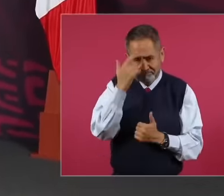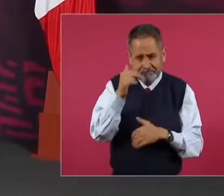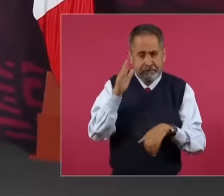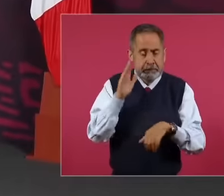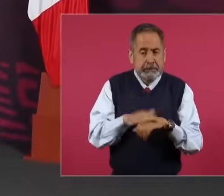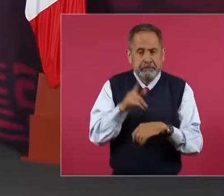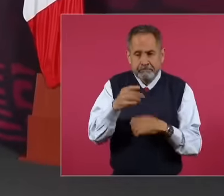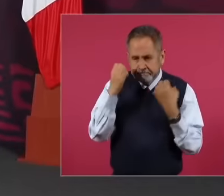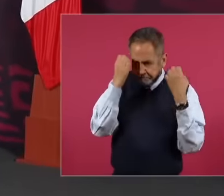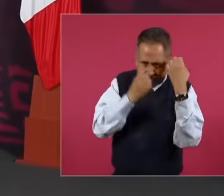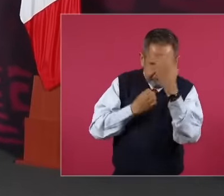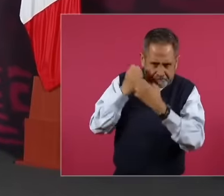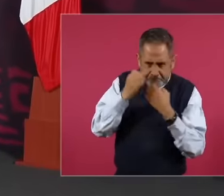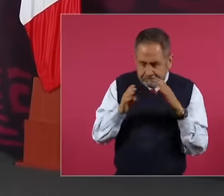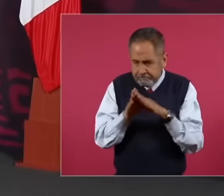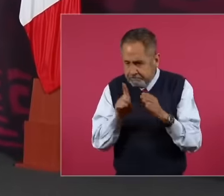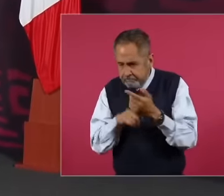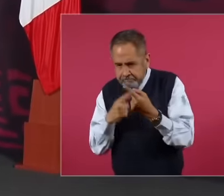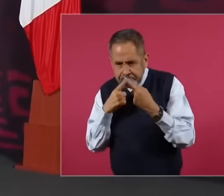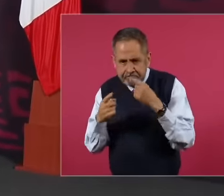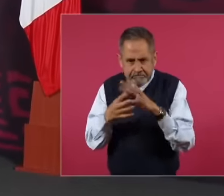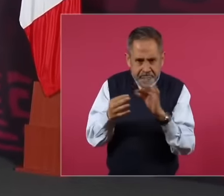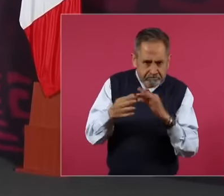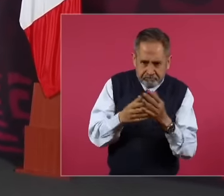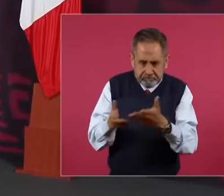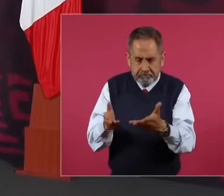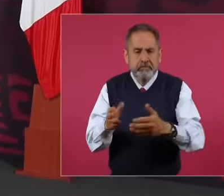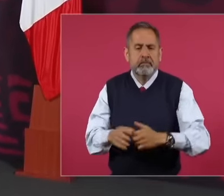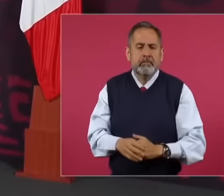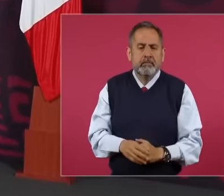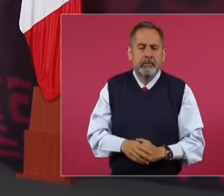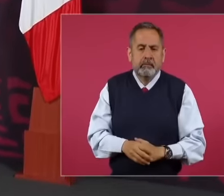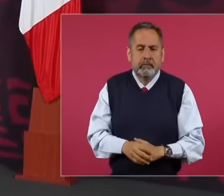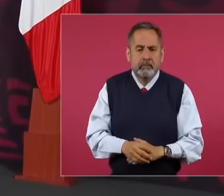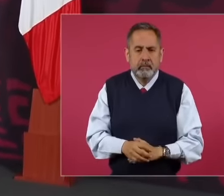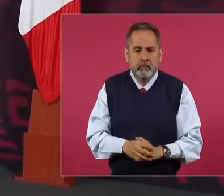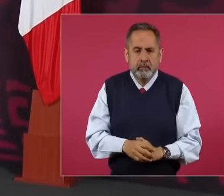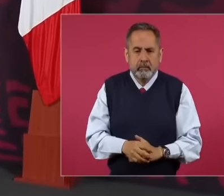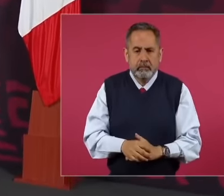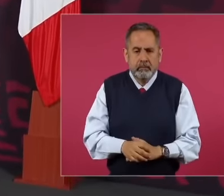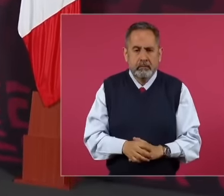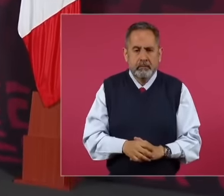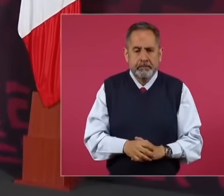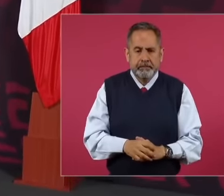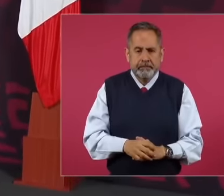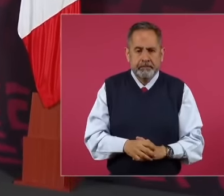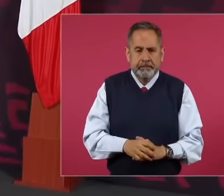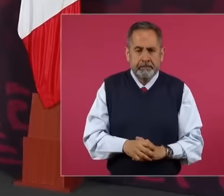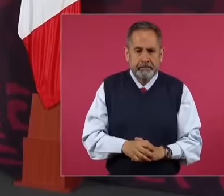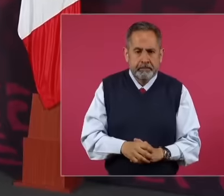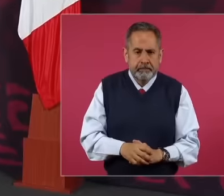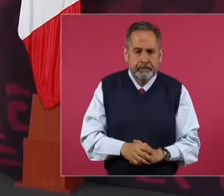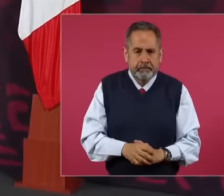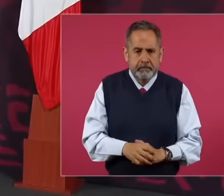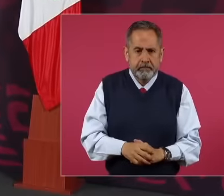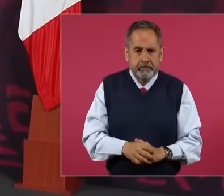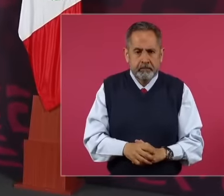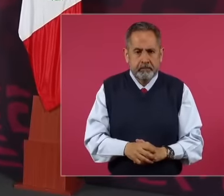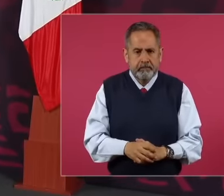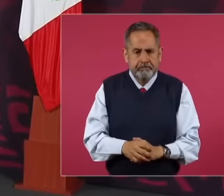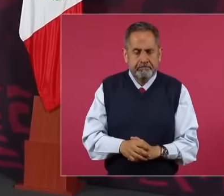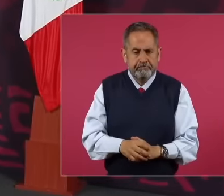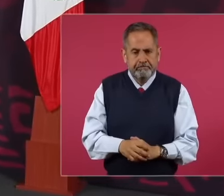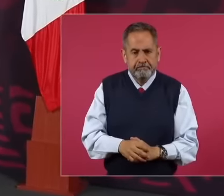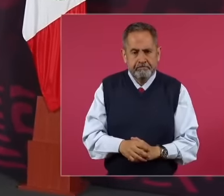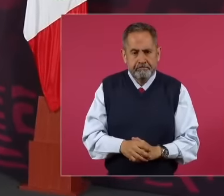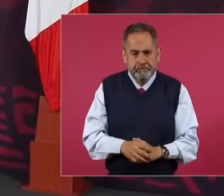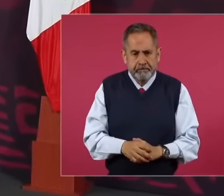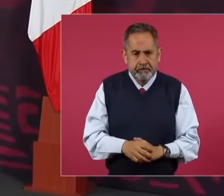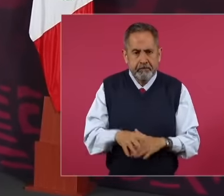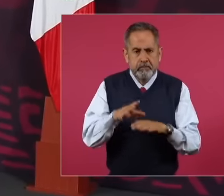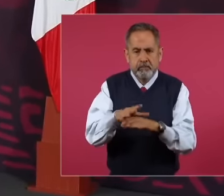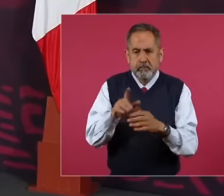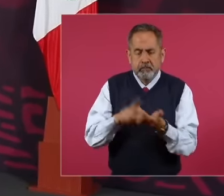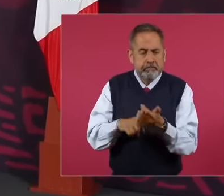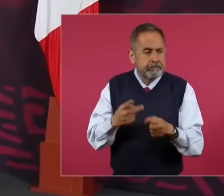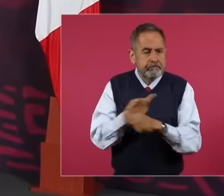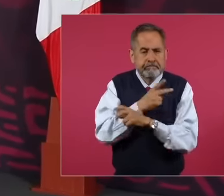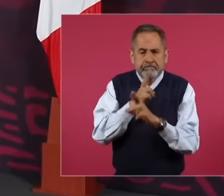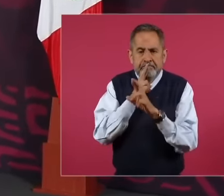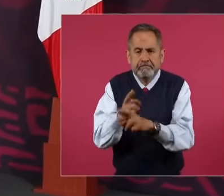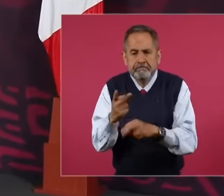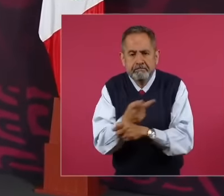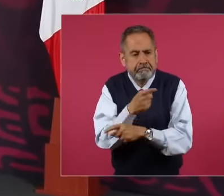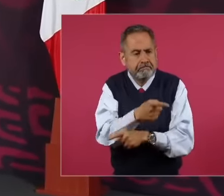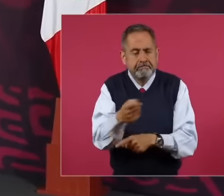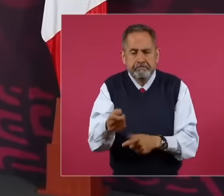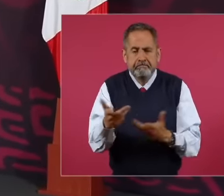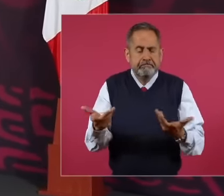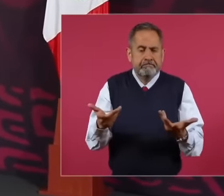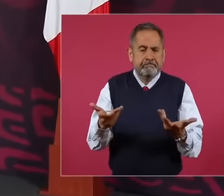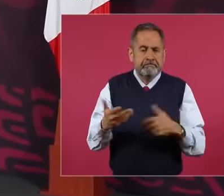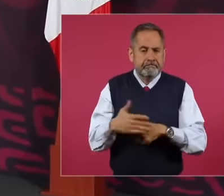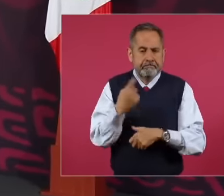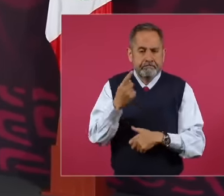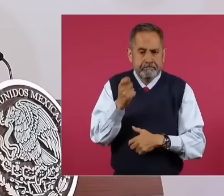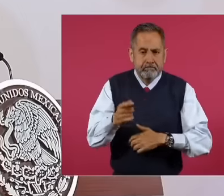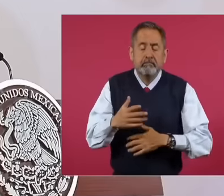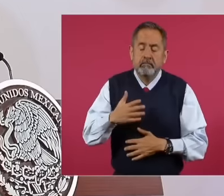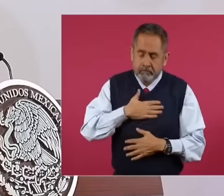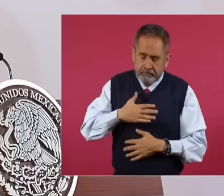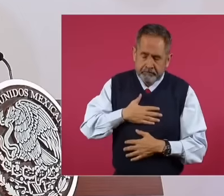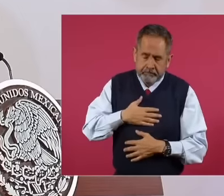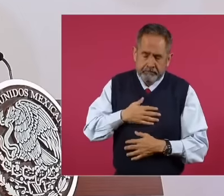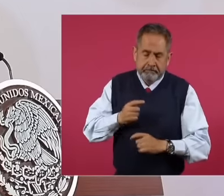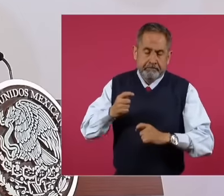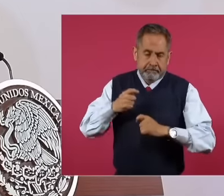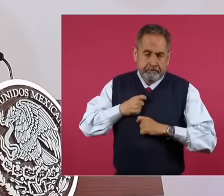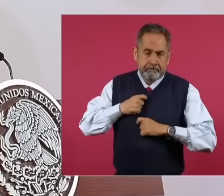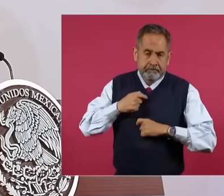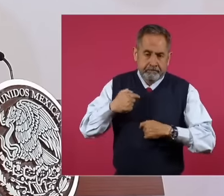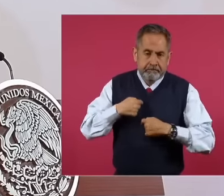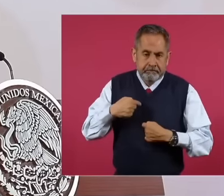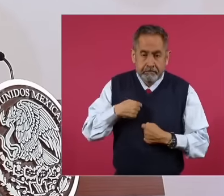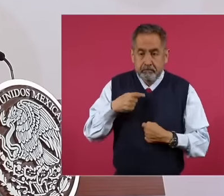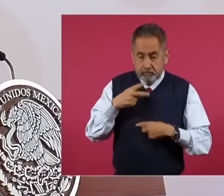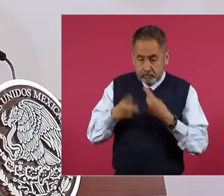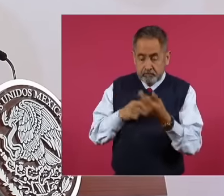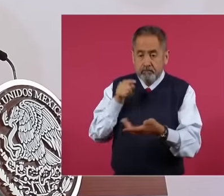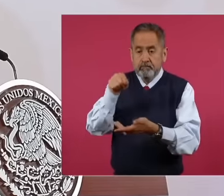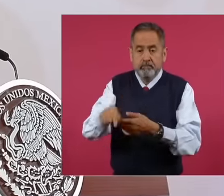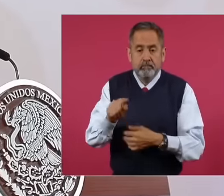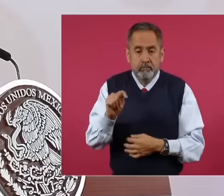evaluation eh of the results because I had to go to Tula when the